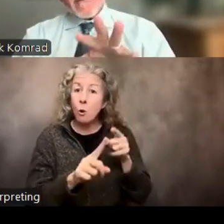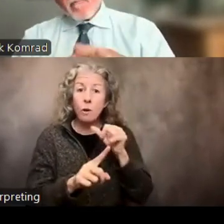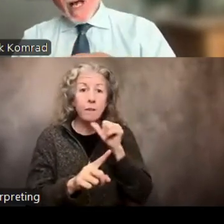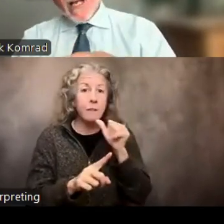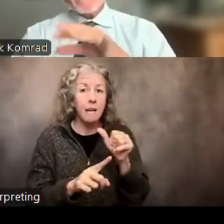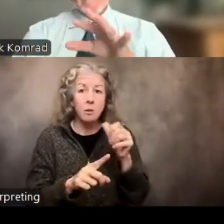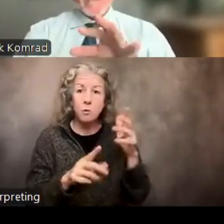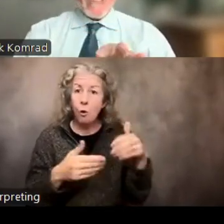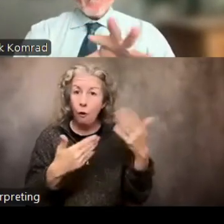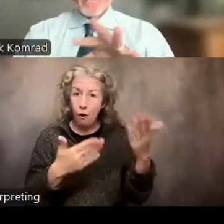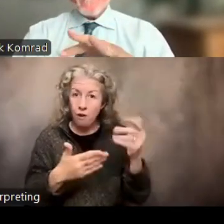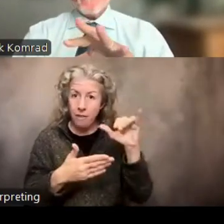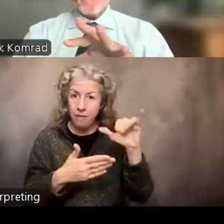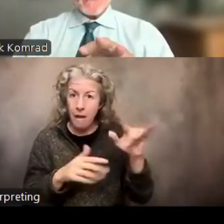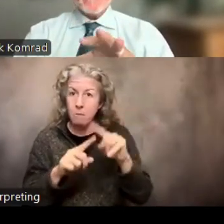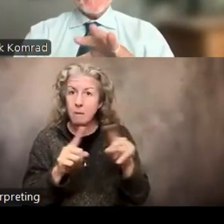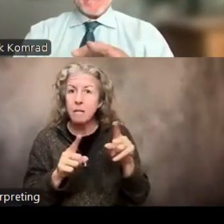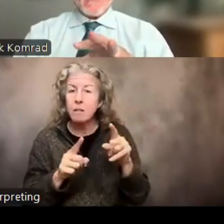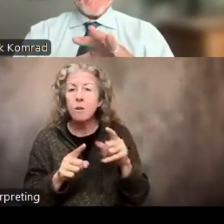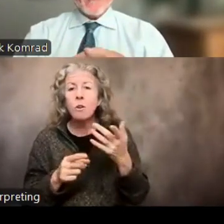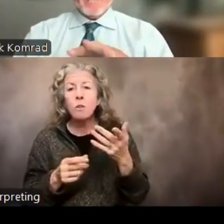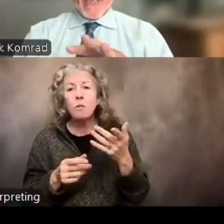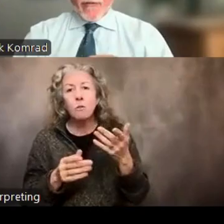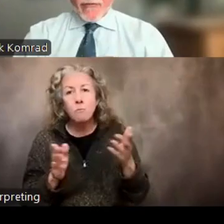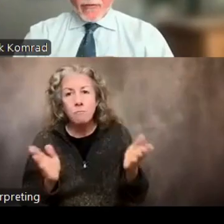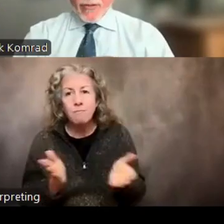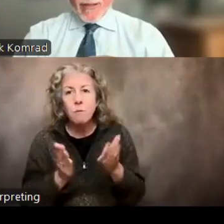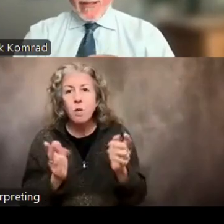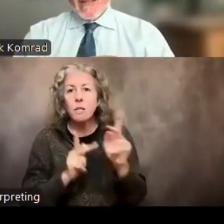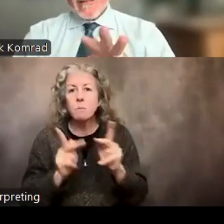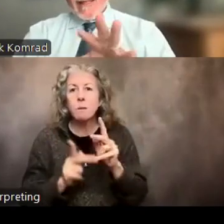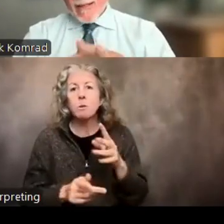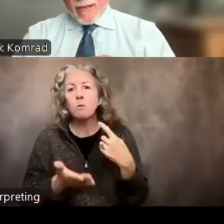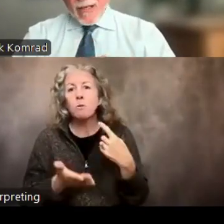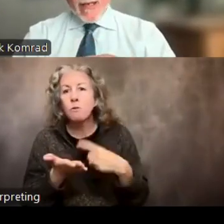possibly help them find a path to a better future. They're not